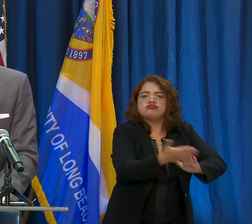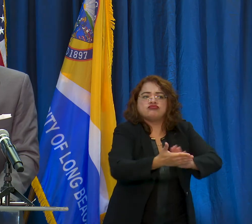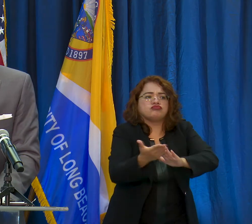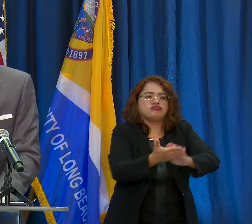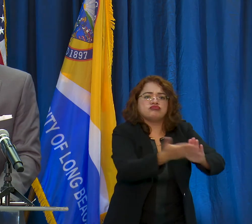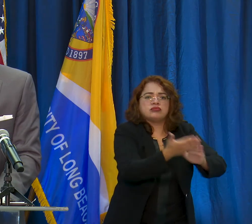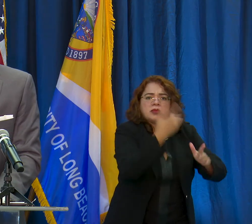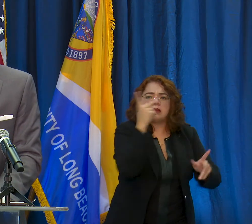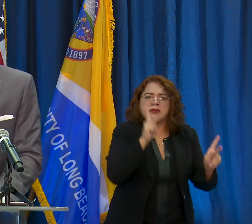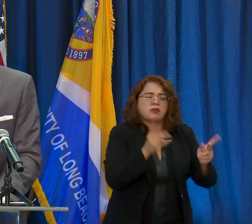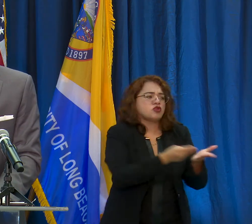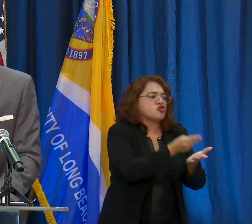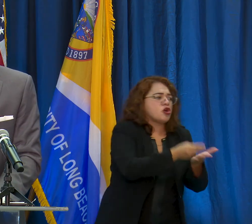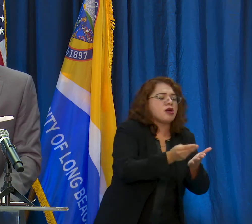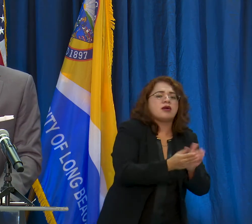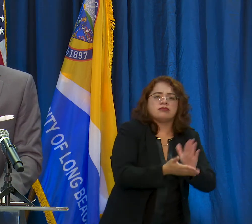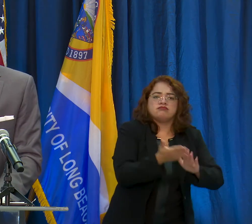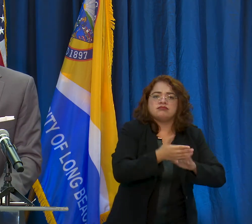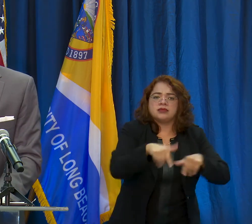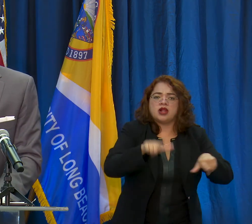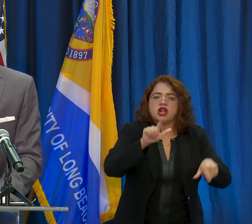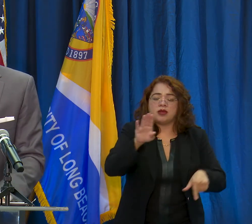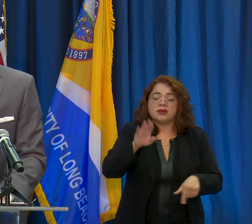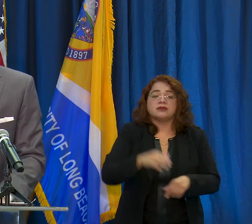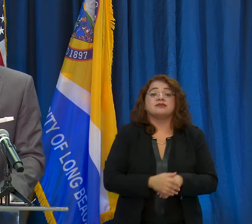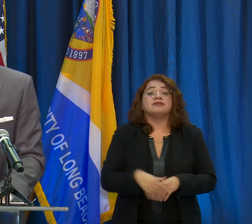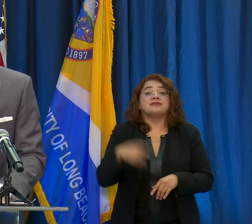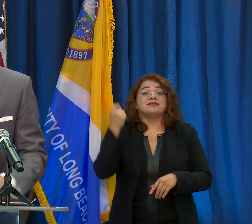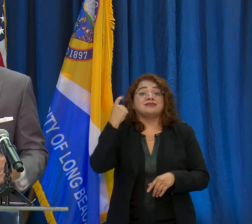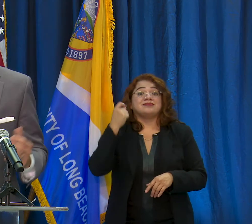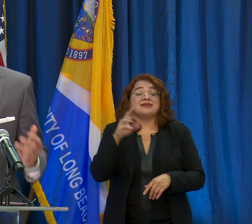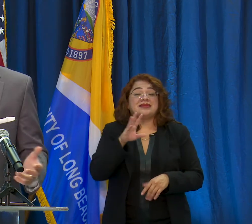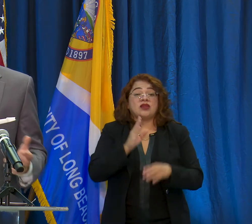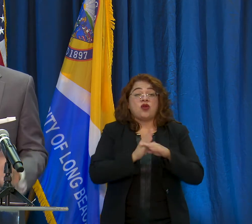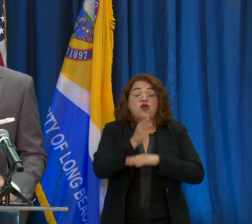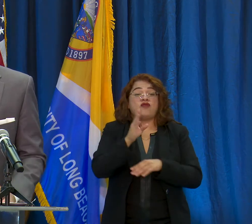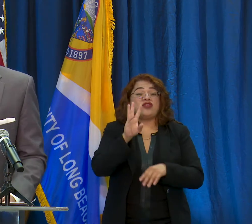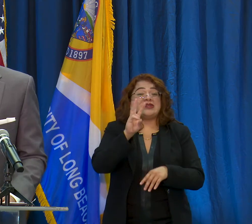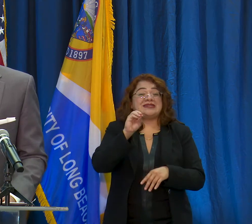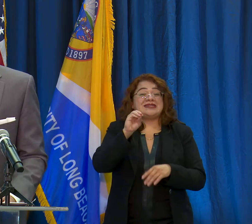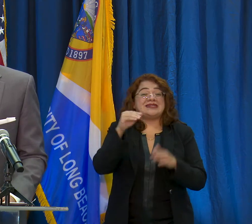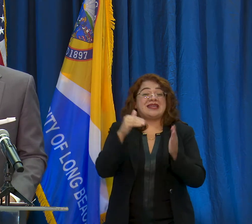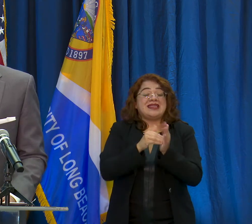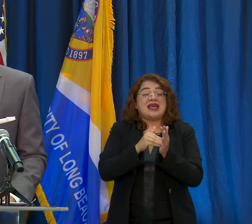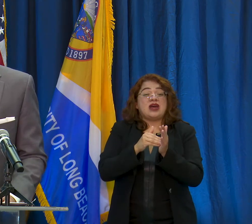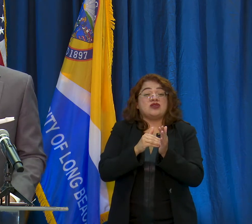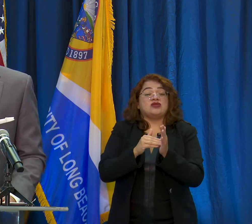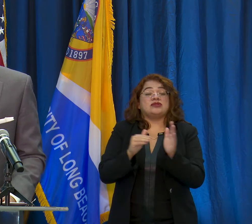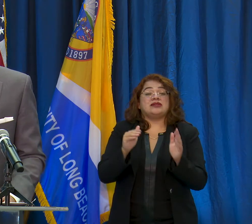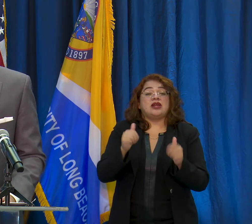we are likely going to see the incomes of over 60,000 Long Beach residents drop